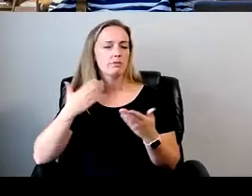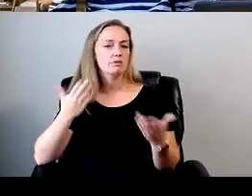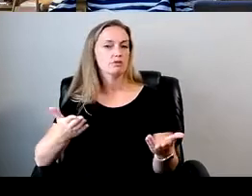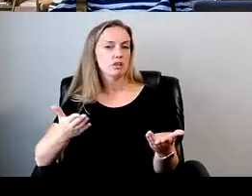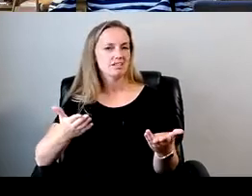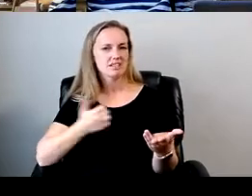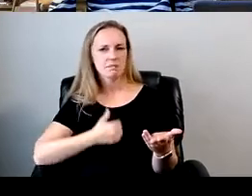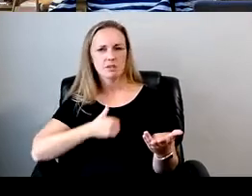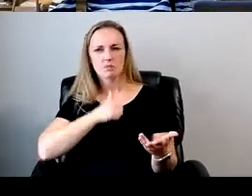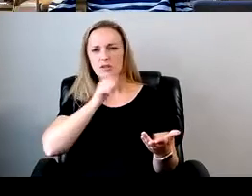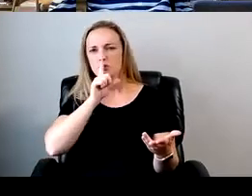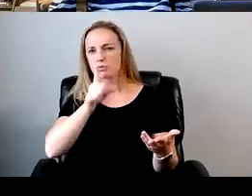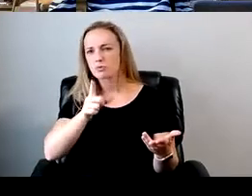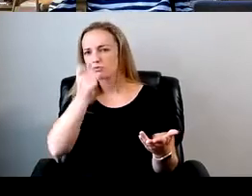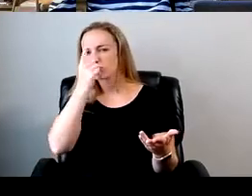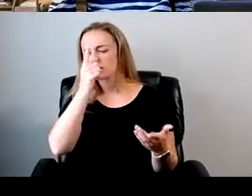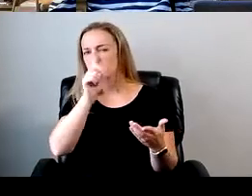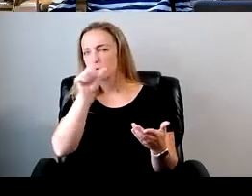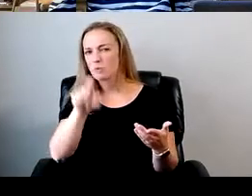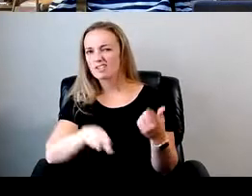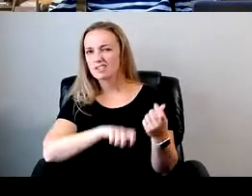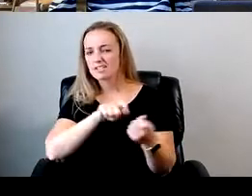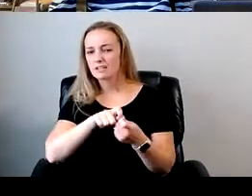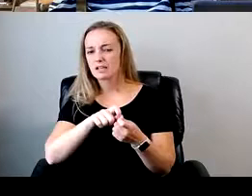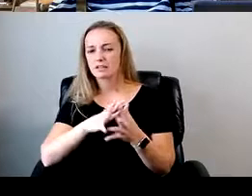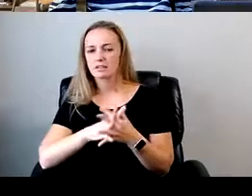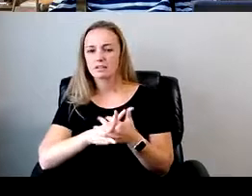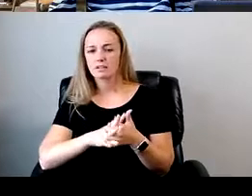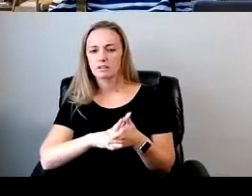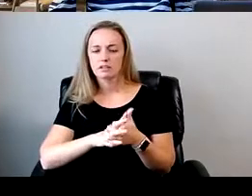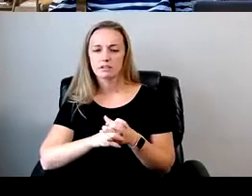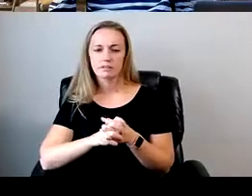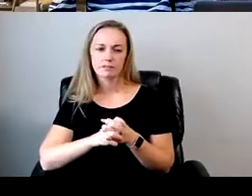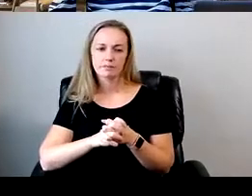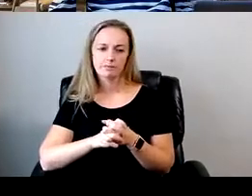I'm not sure if I understood your question exactly. It's my screen.